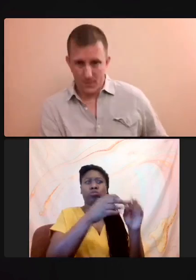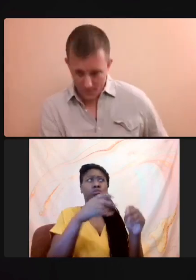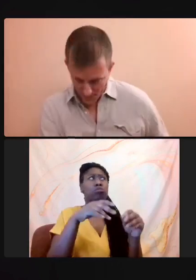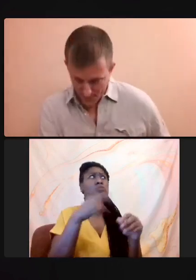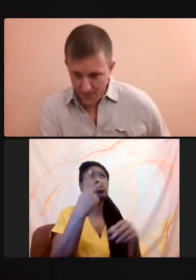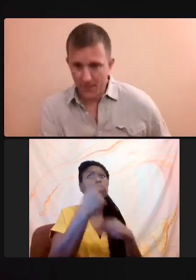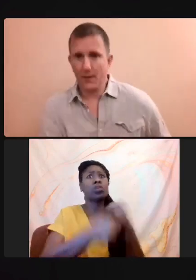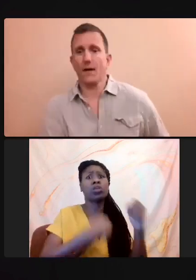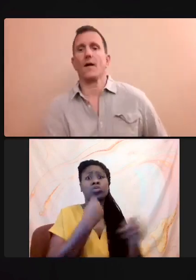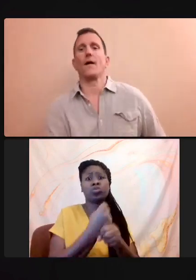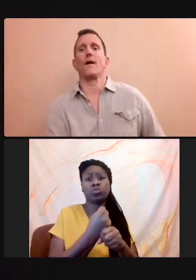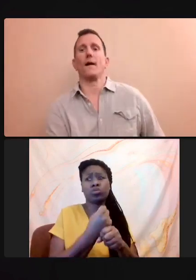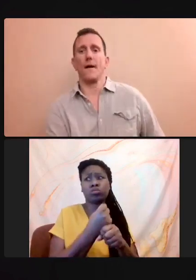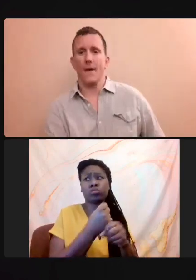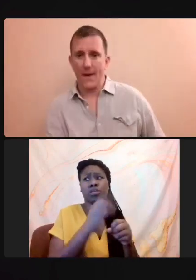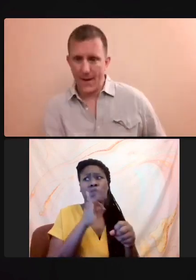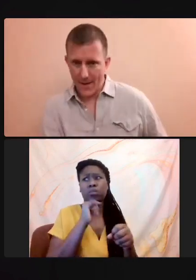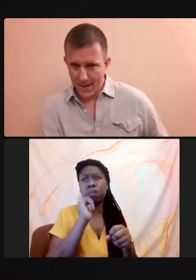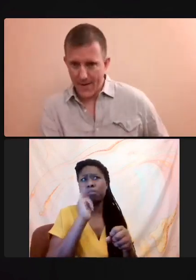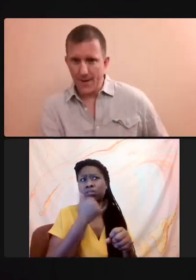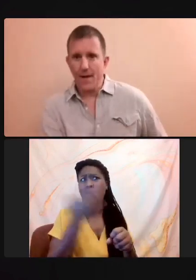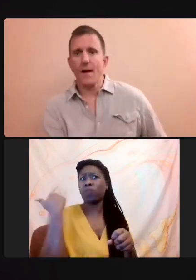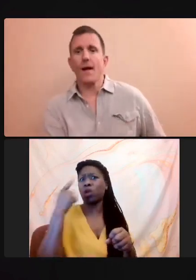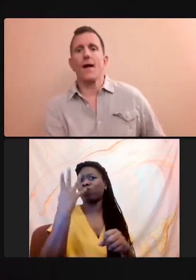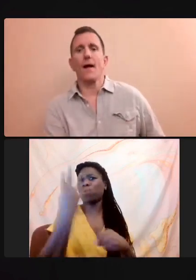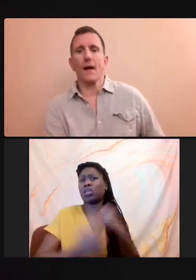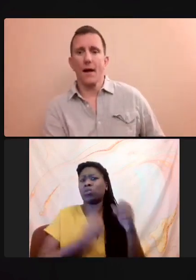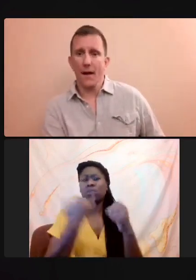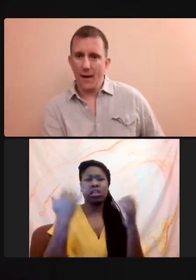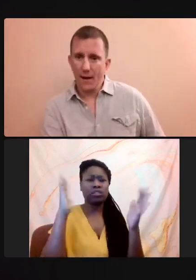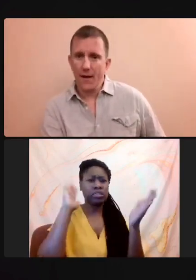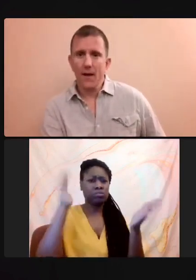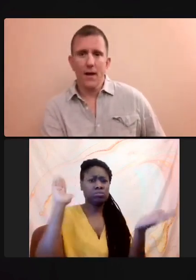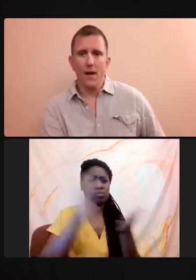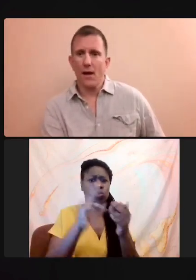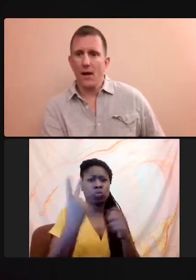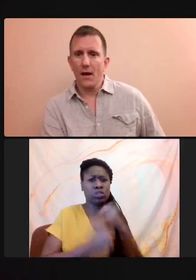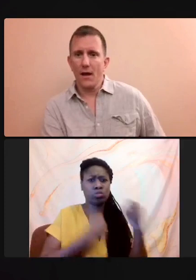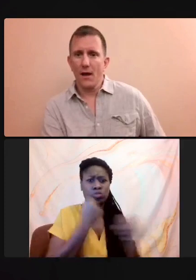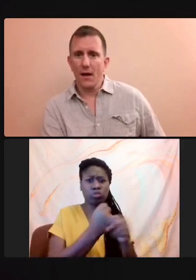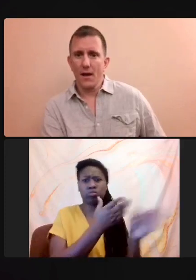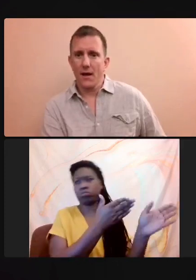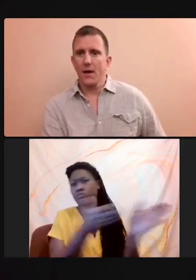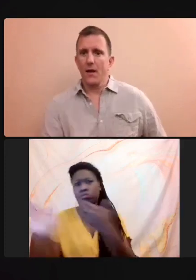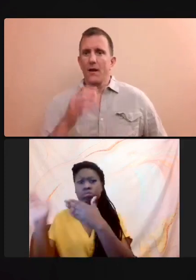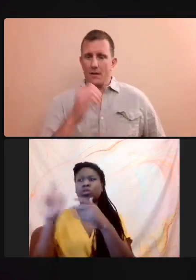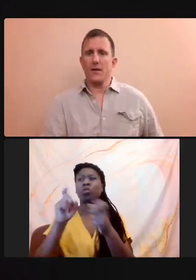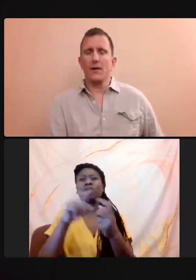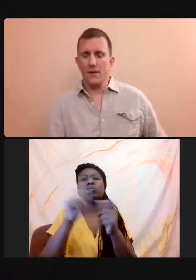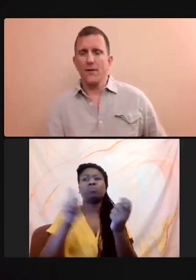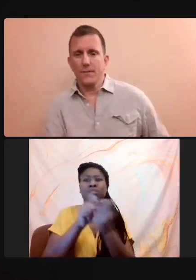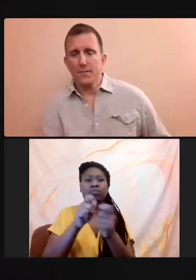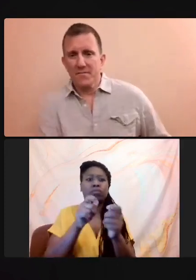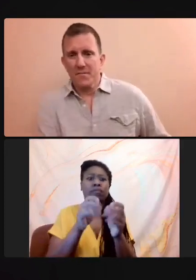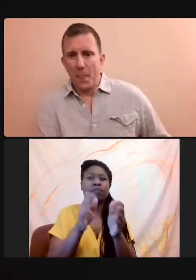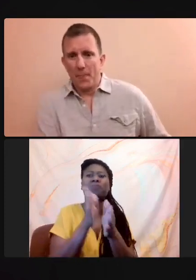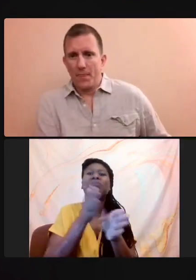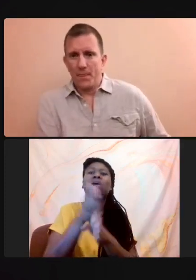So ASL courses typically are mandatory for language, right. Language requirements, I think it's called what is it in the curriculum of